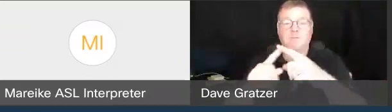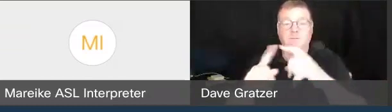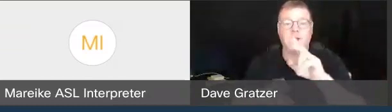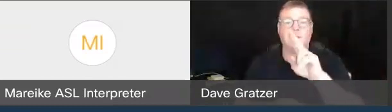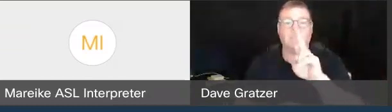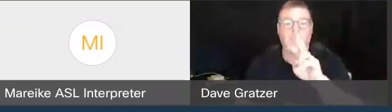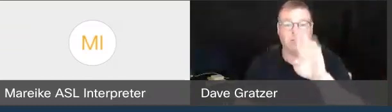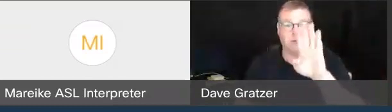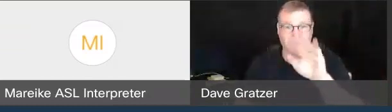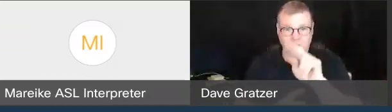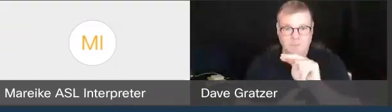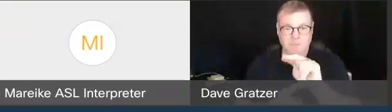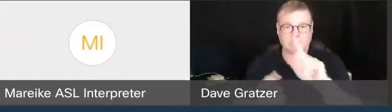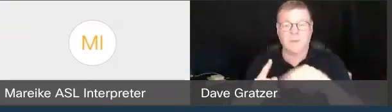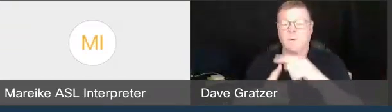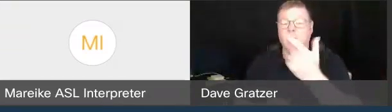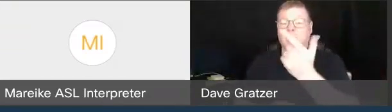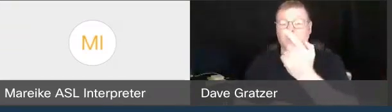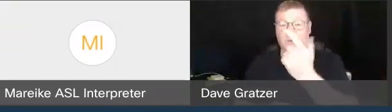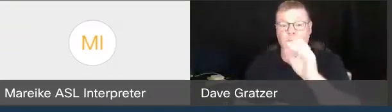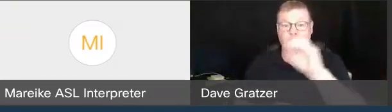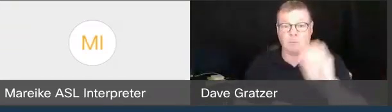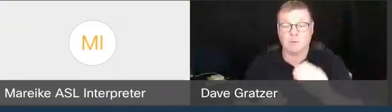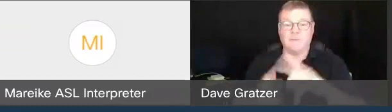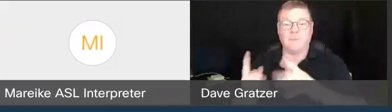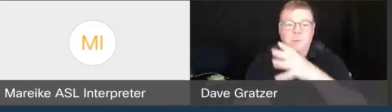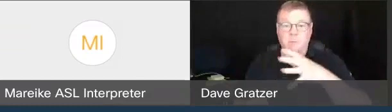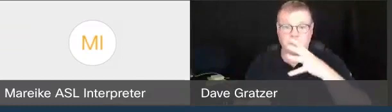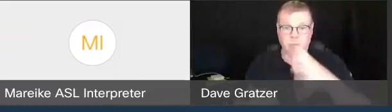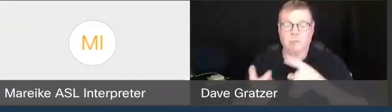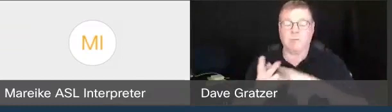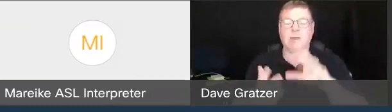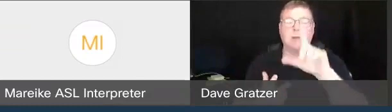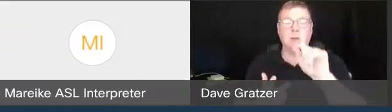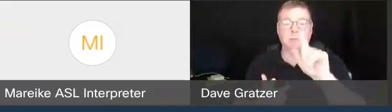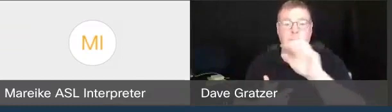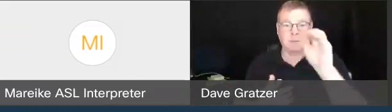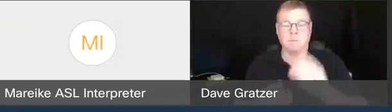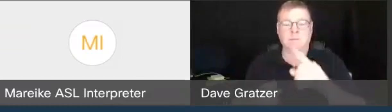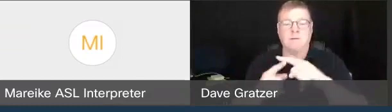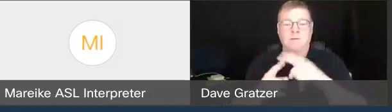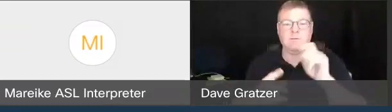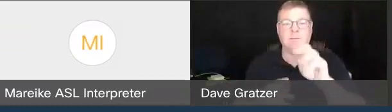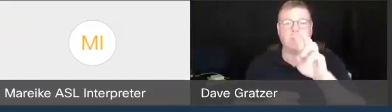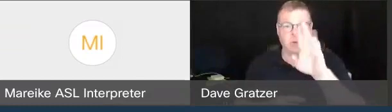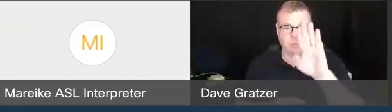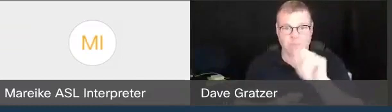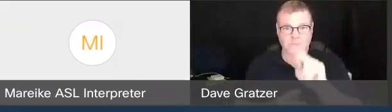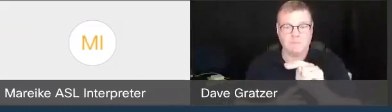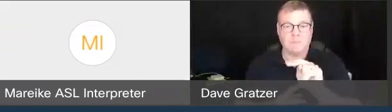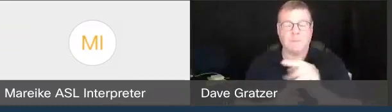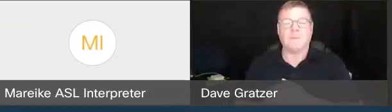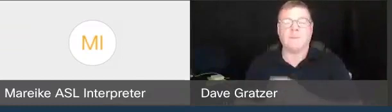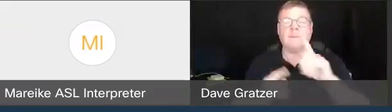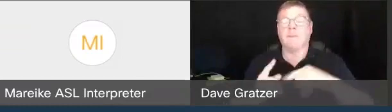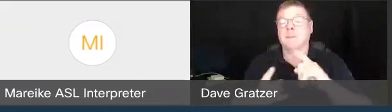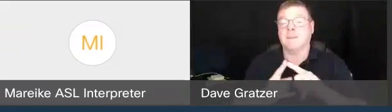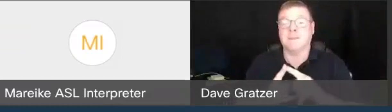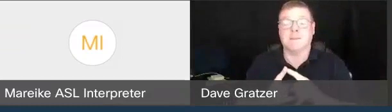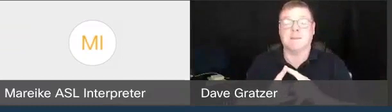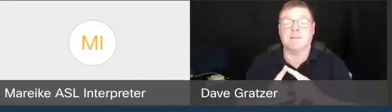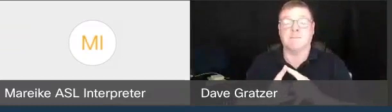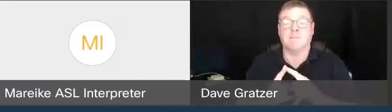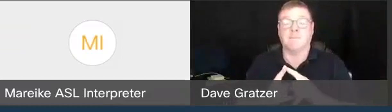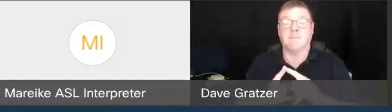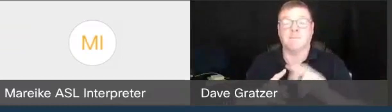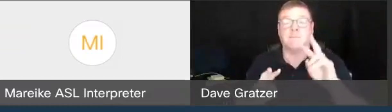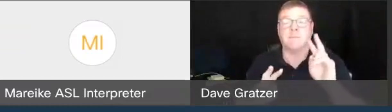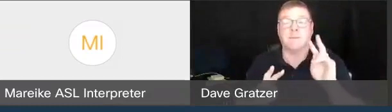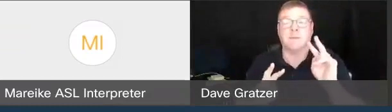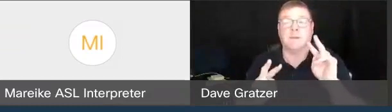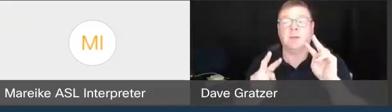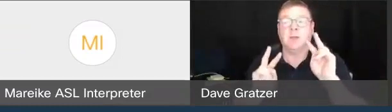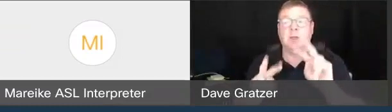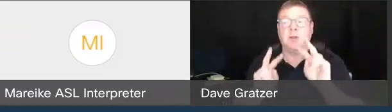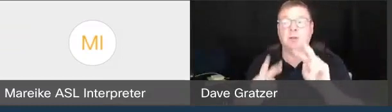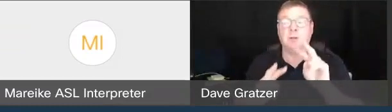area with 21% from rural and 20% from urban. And then looking at sort of the professional